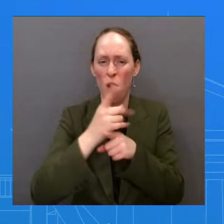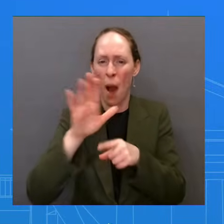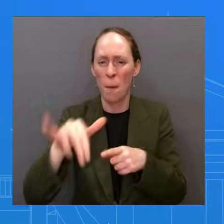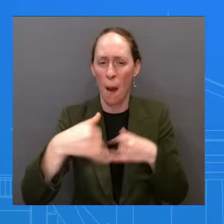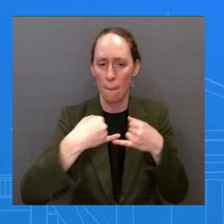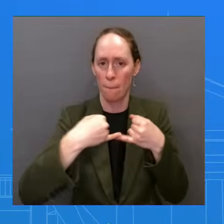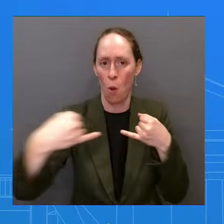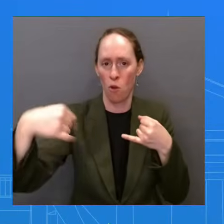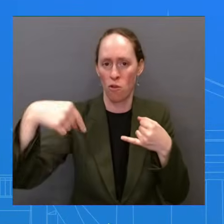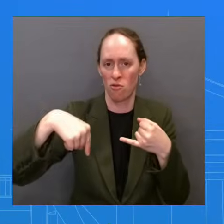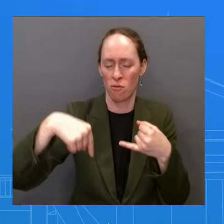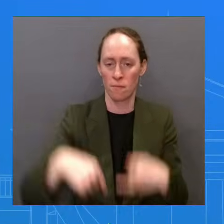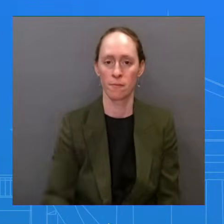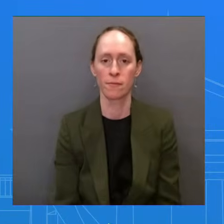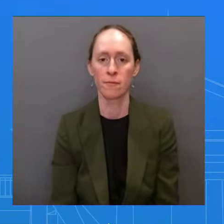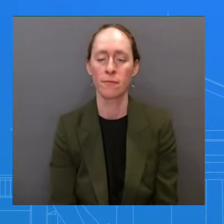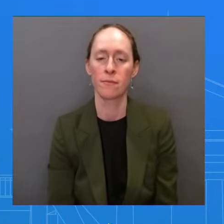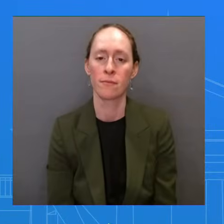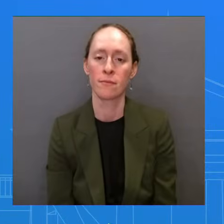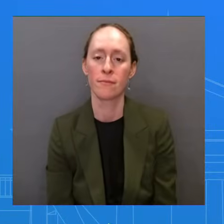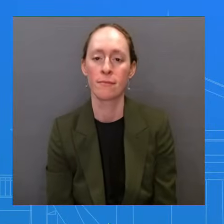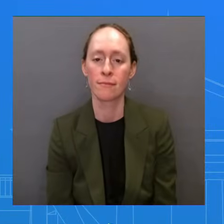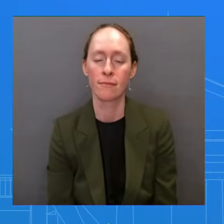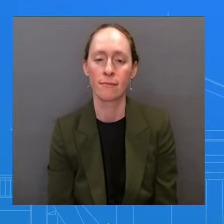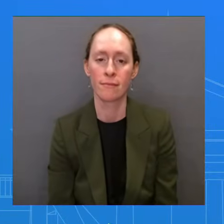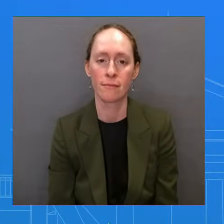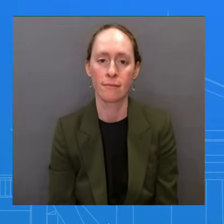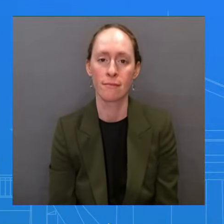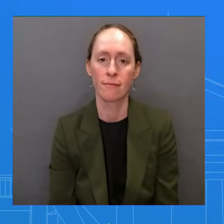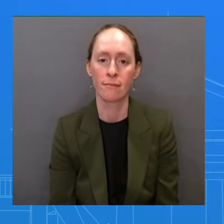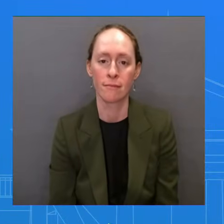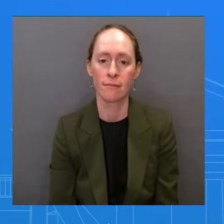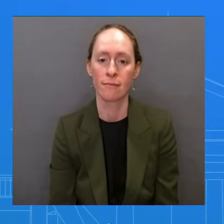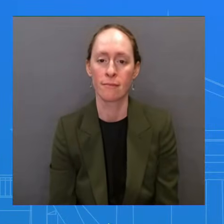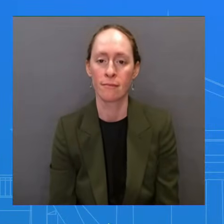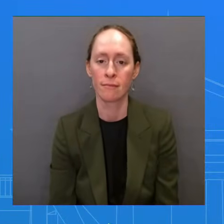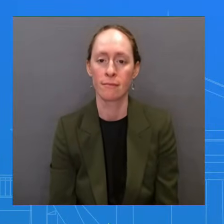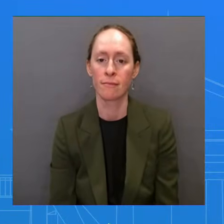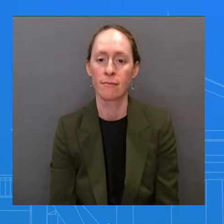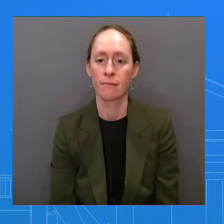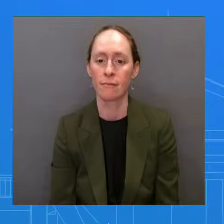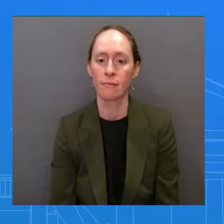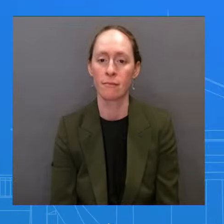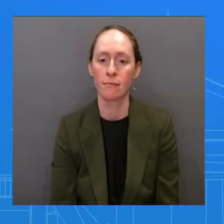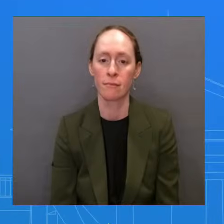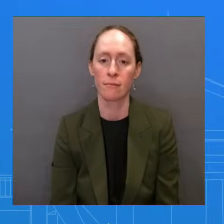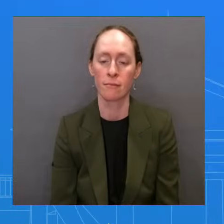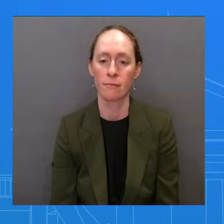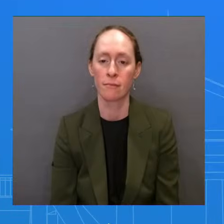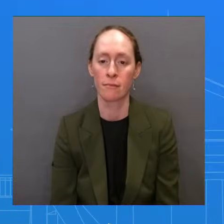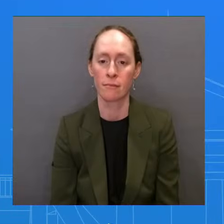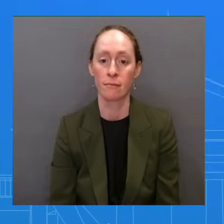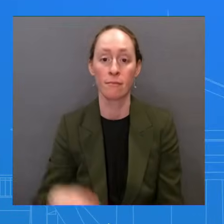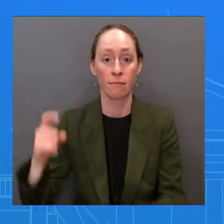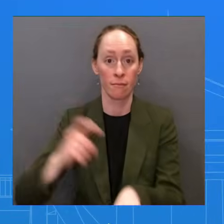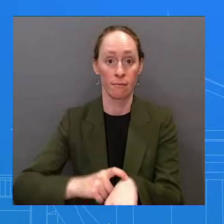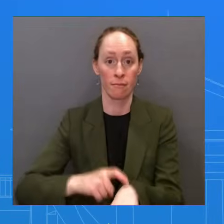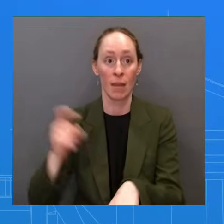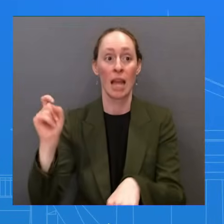to ensure that humanitarian assistance can resume once security conditions are -- permit. Again, we are -- we are, certainly, gravely concerned. Go ahead.